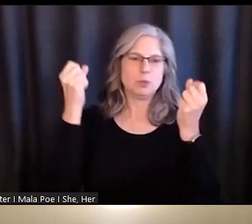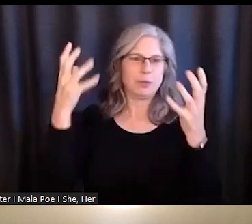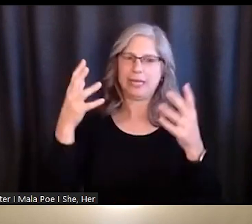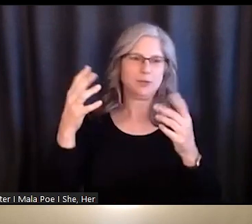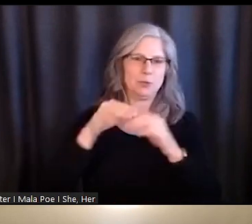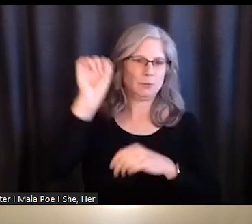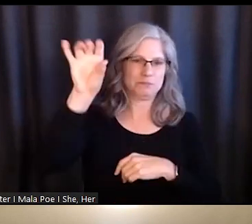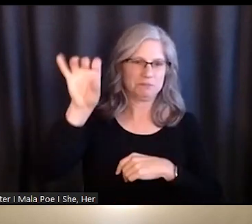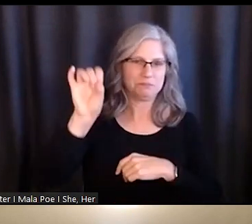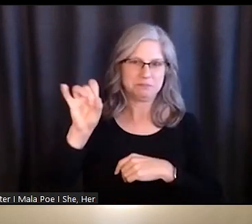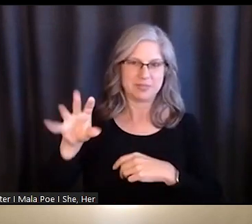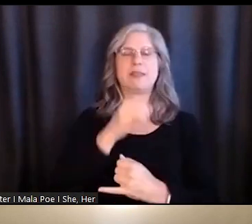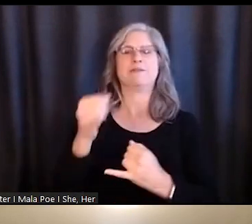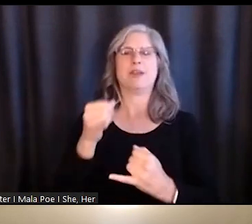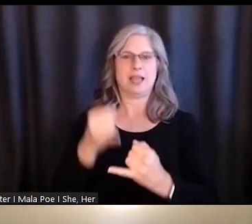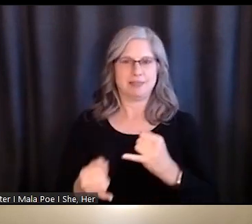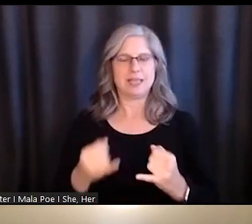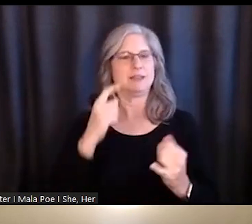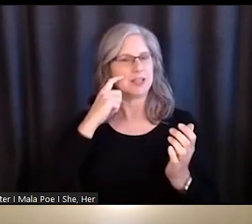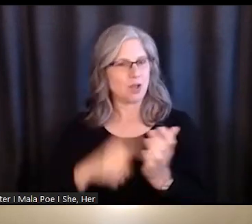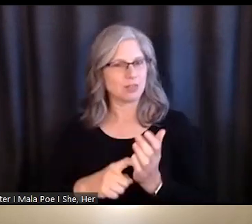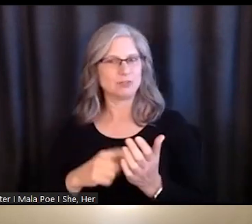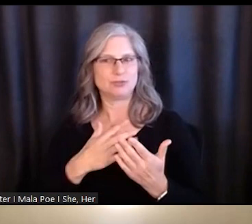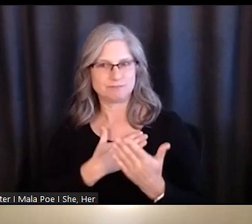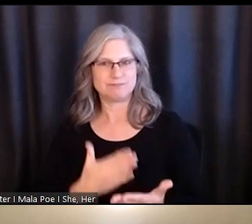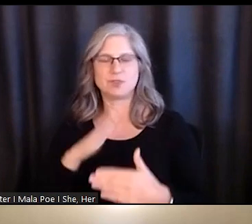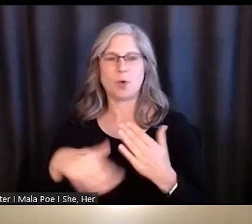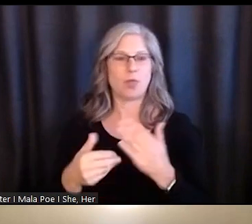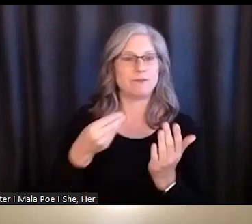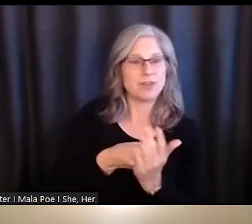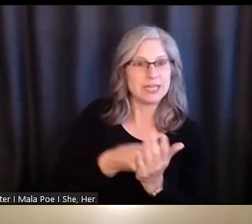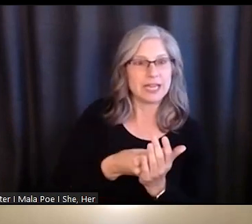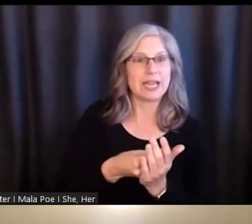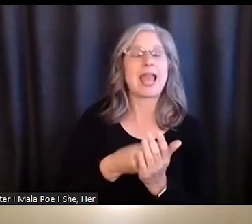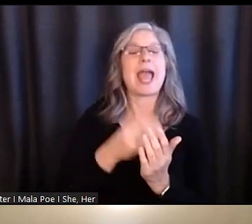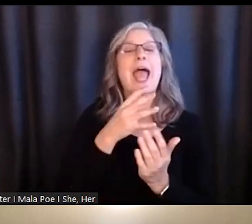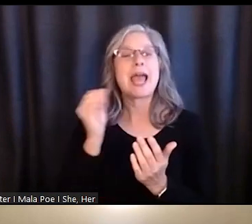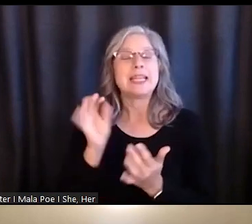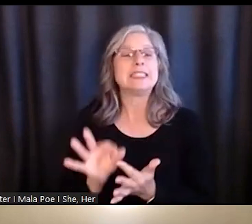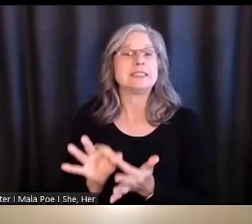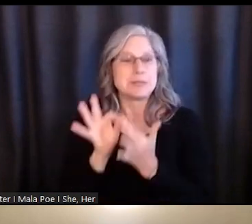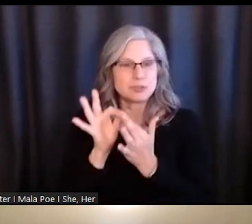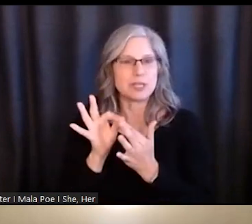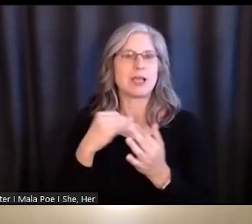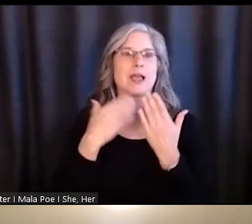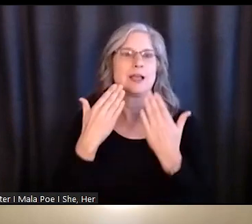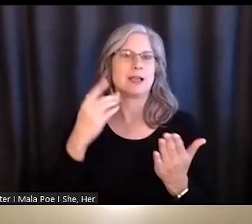and finally, I'd like to acknowledge all the funding, and especially I'd like to acknowledge the families.